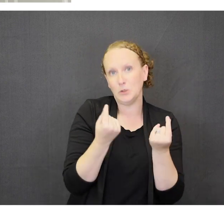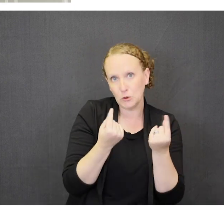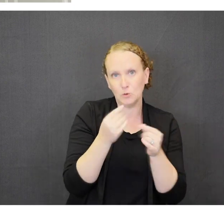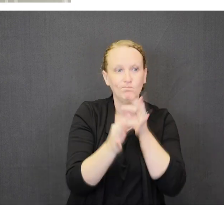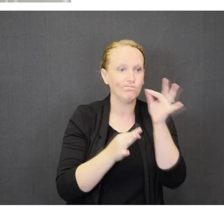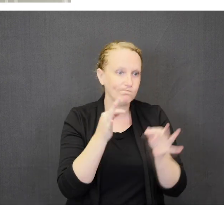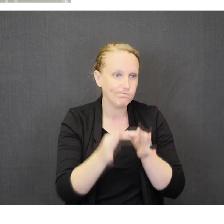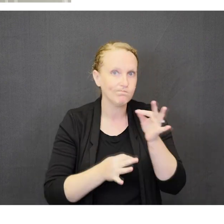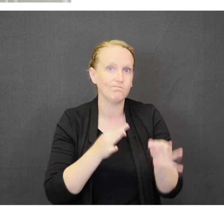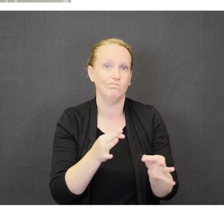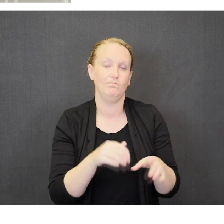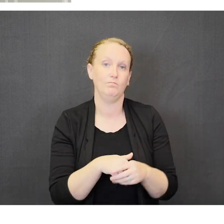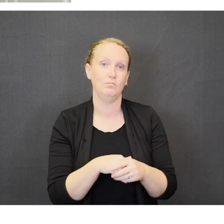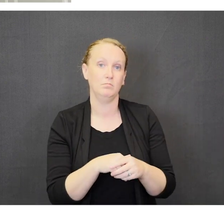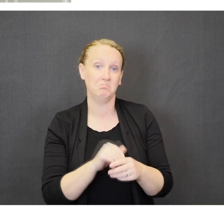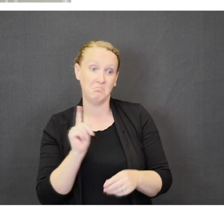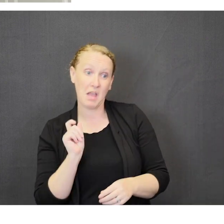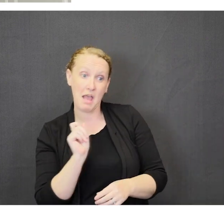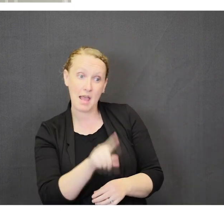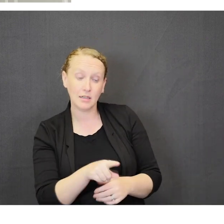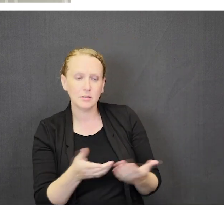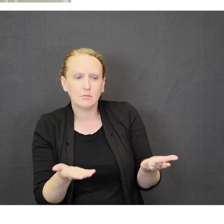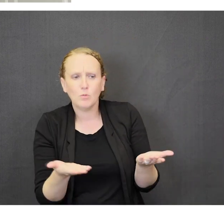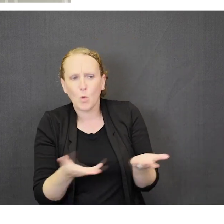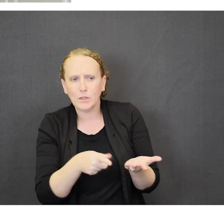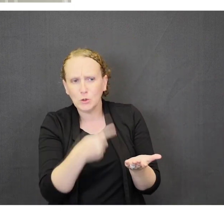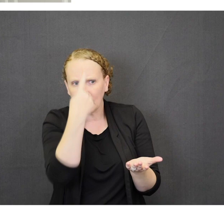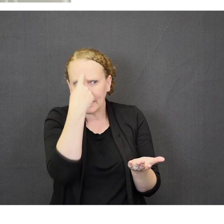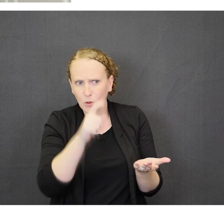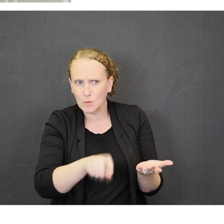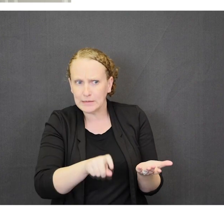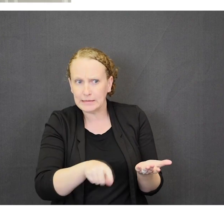child is there anything that you think you'll need depending on the age of the